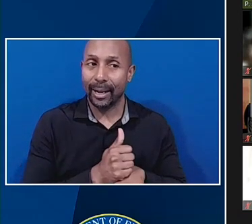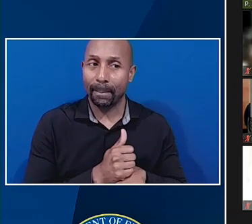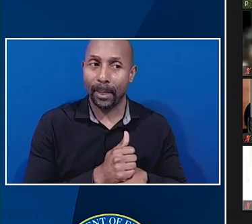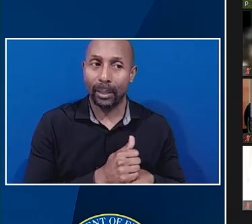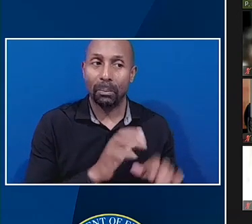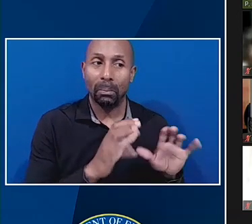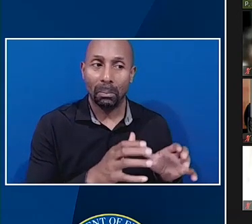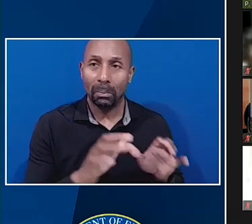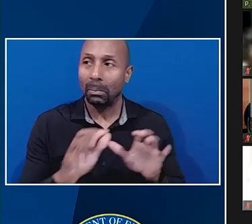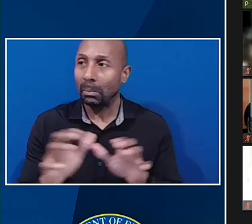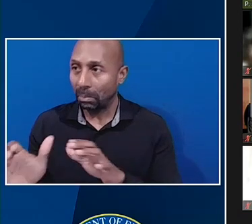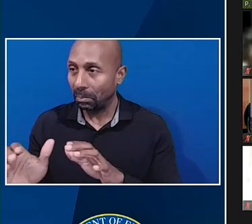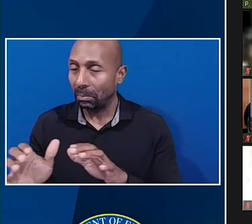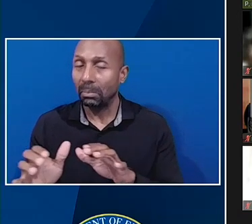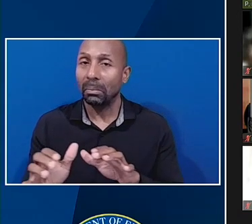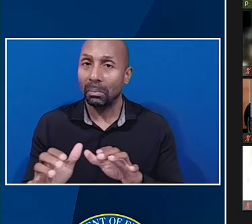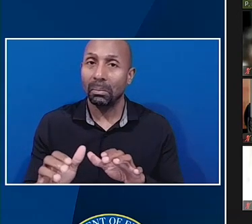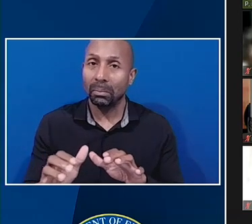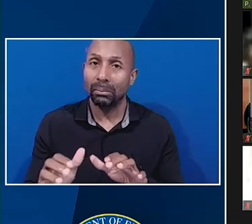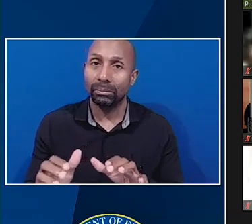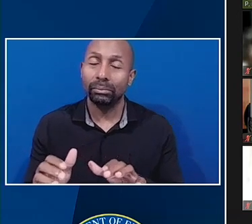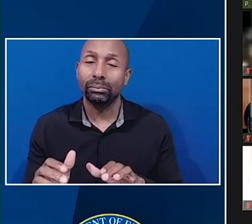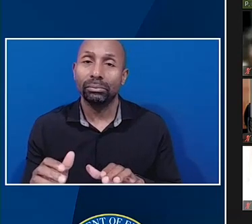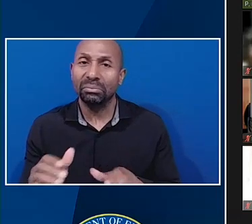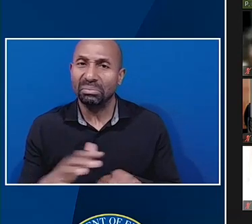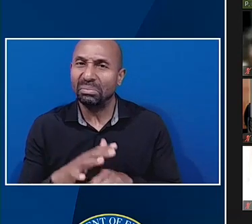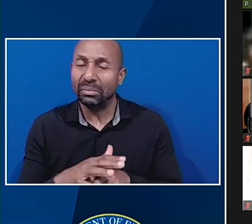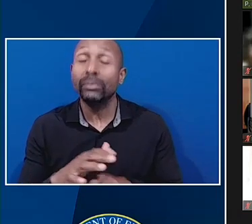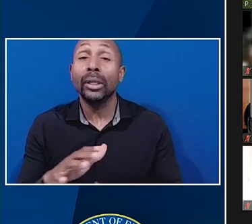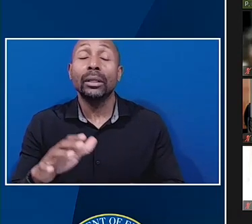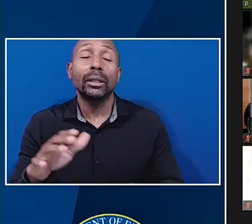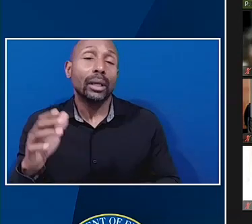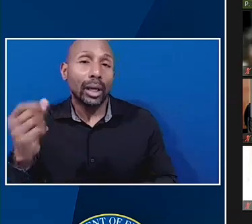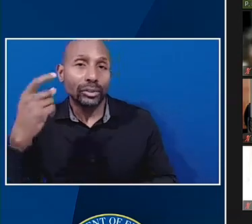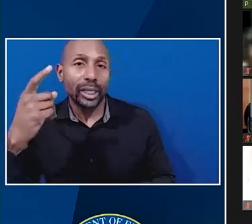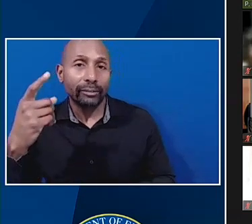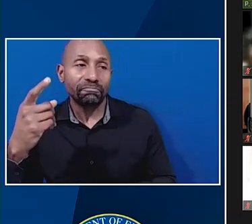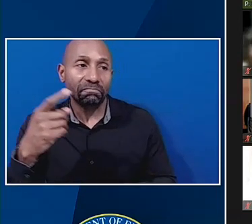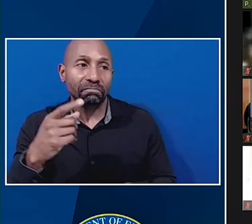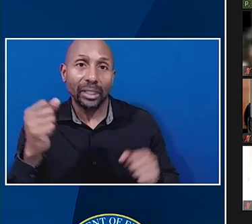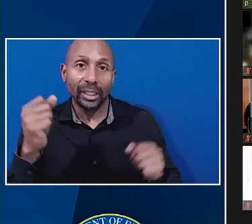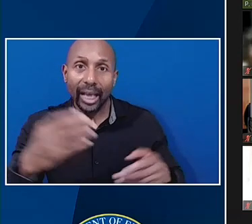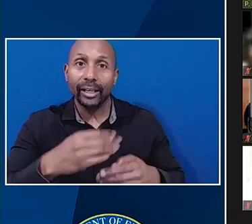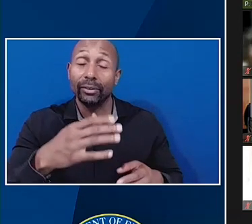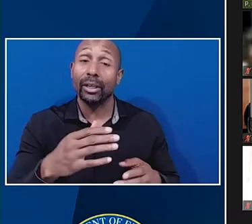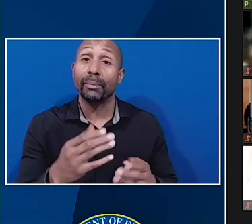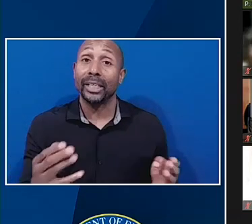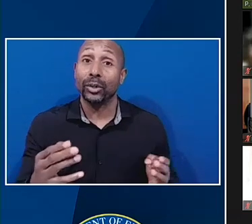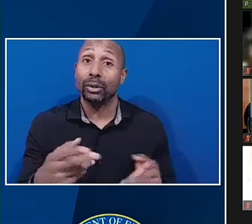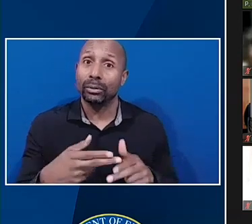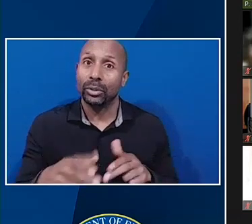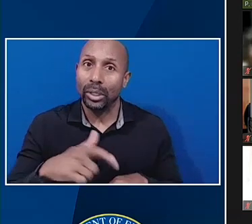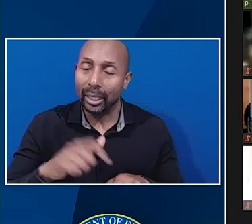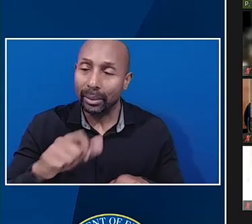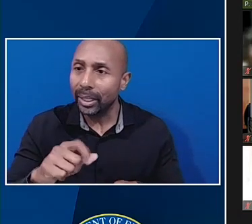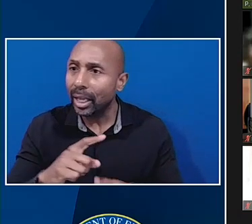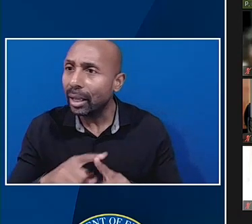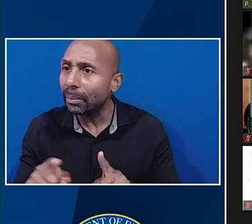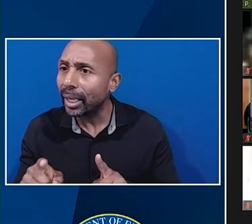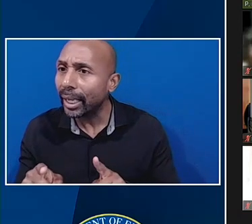material in a relatively short period of time, is adequate for the task, and the Department's disinclined to consider any